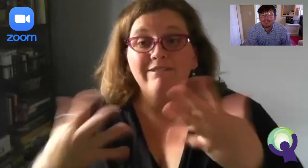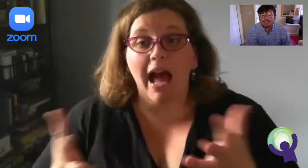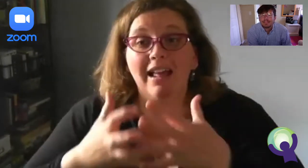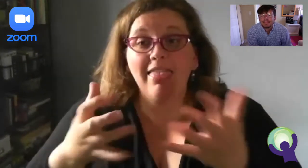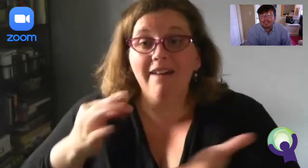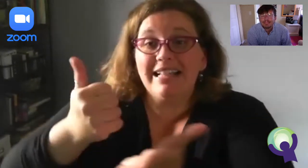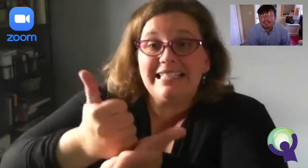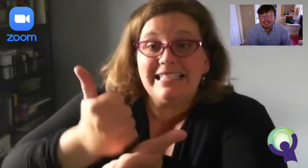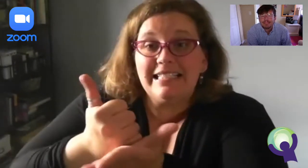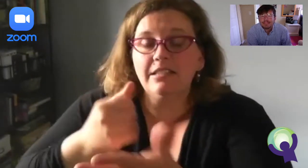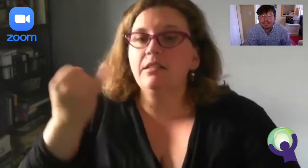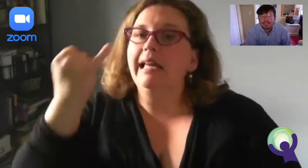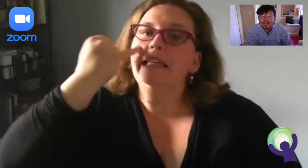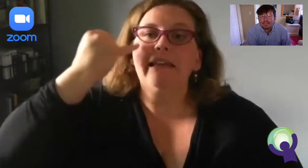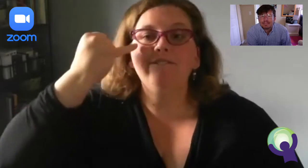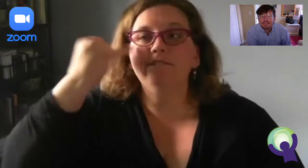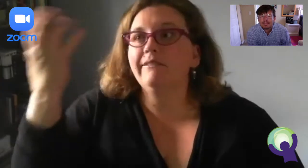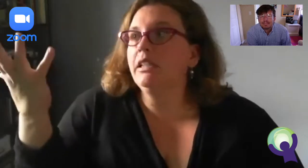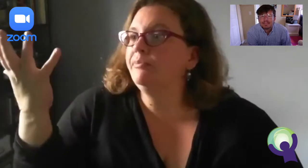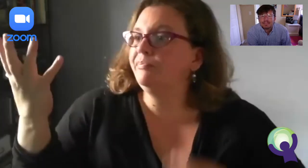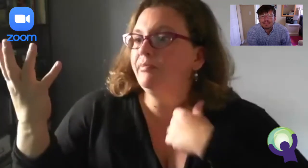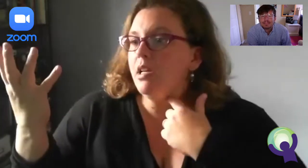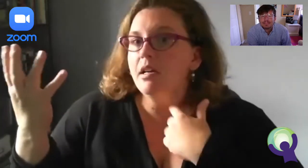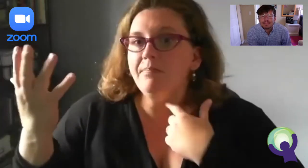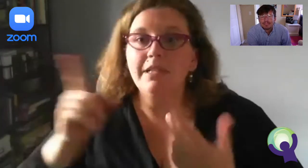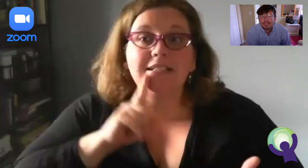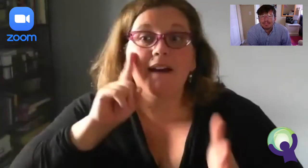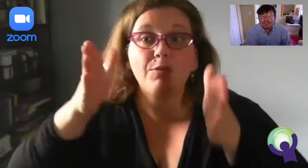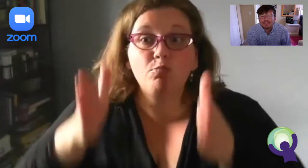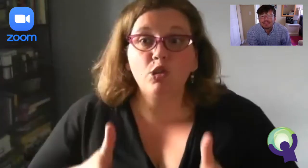We also provide a lot of assistance. So for example,